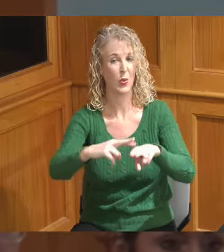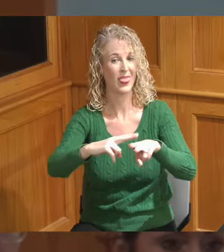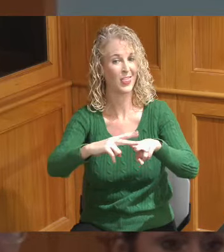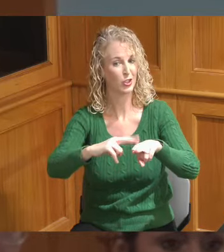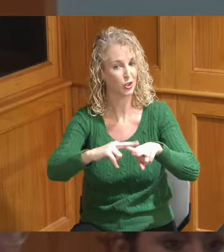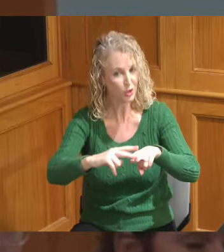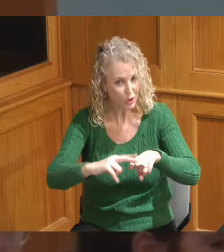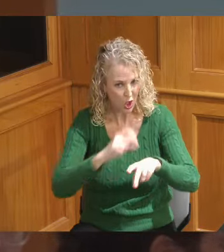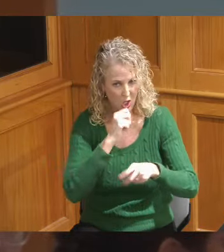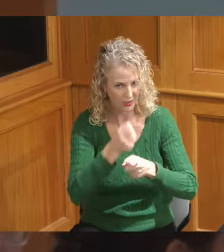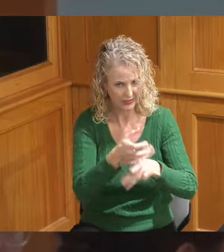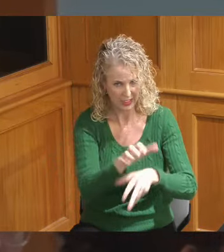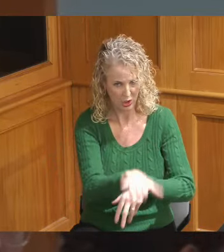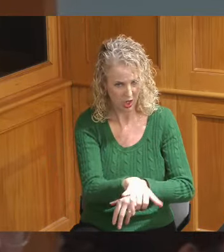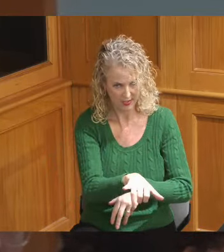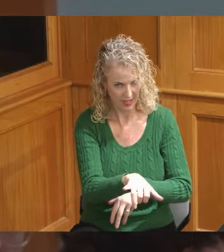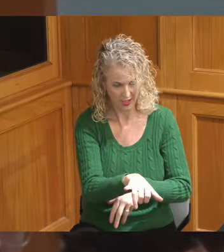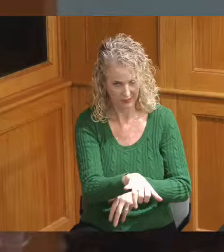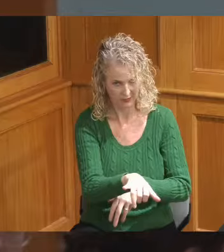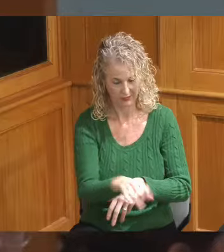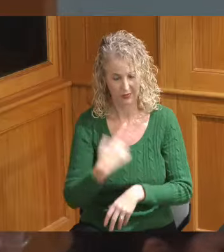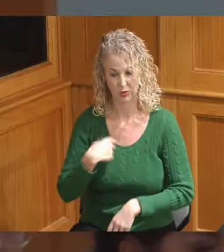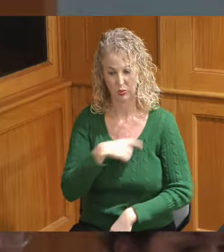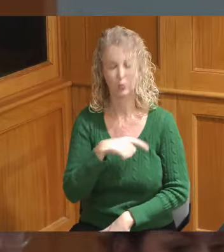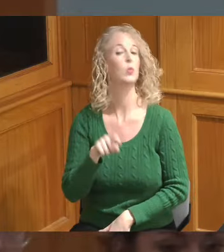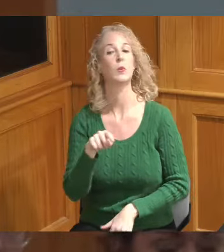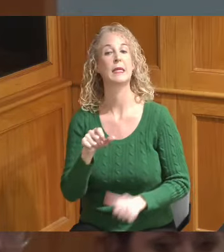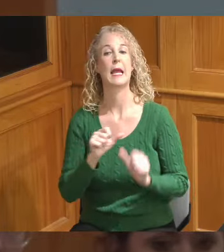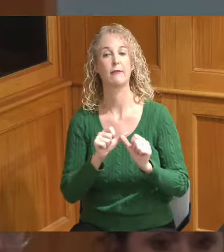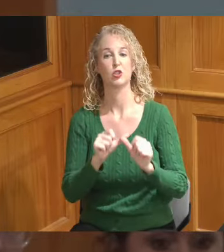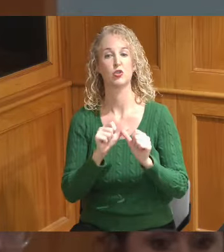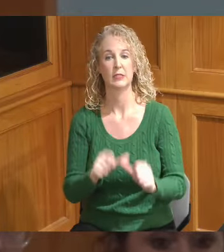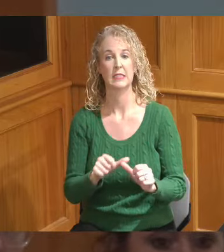for that particular function. That's something that we have to continue to put cold patch asphalt